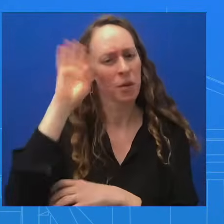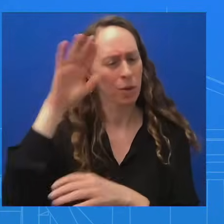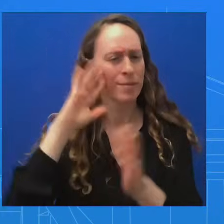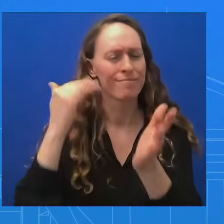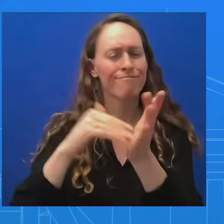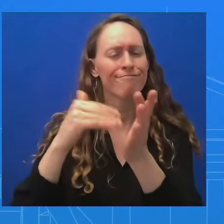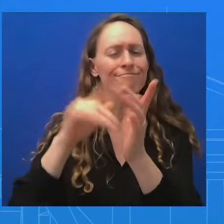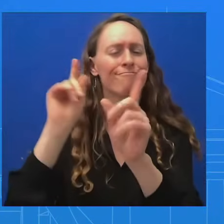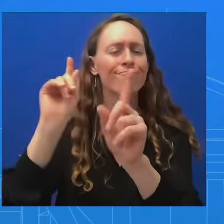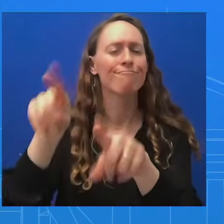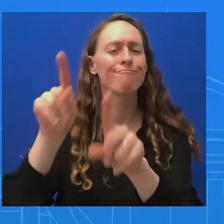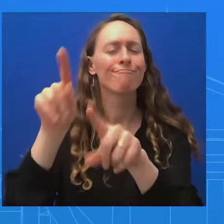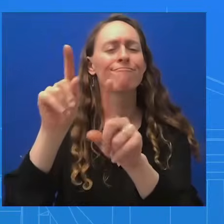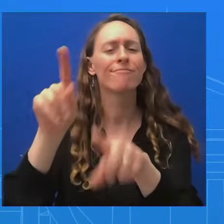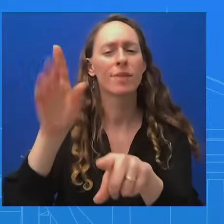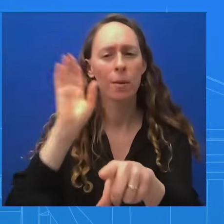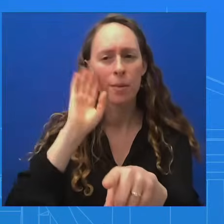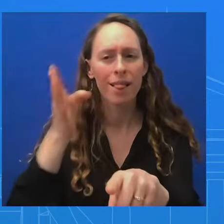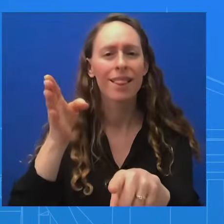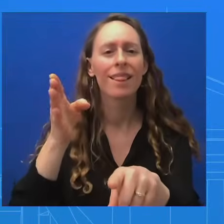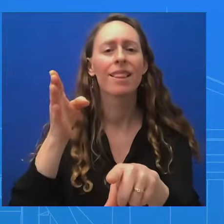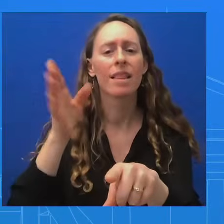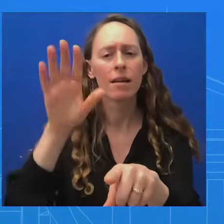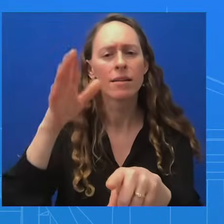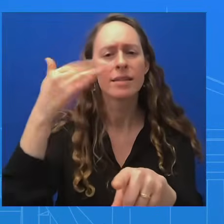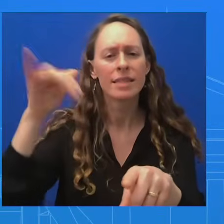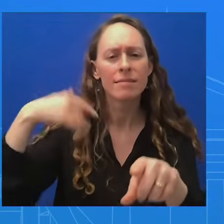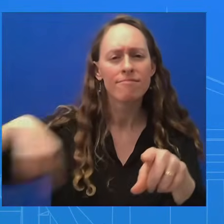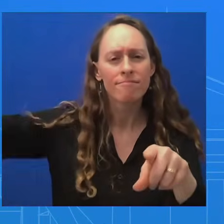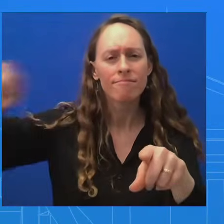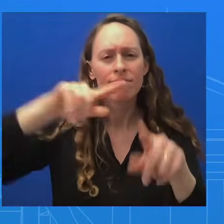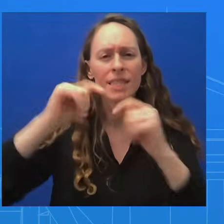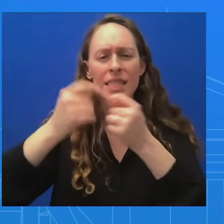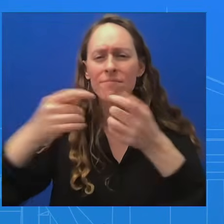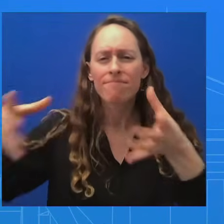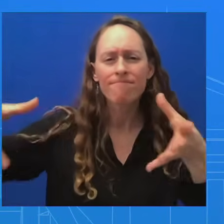I understand that the two-state solution is the issue today because of the comments in the press here.